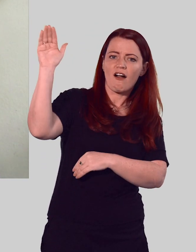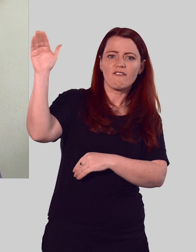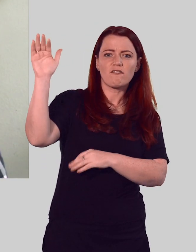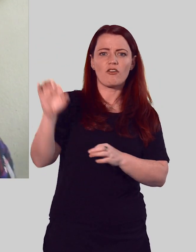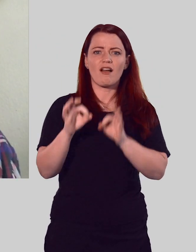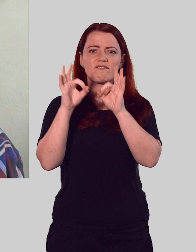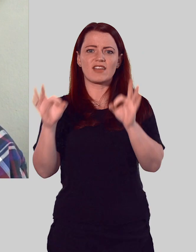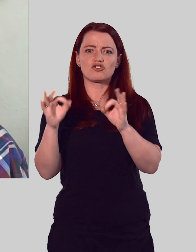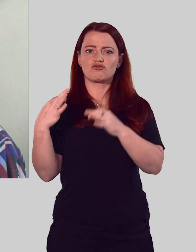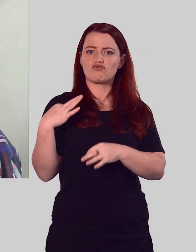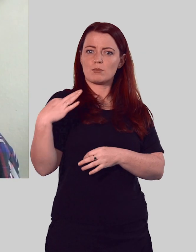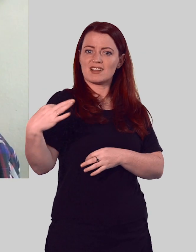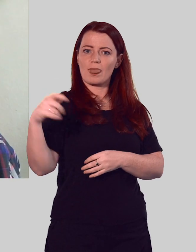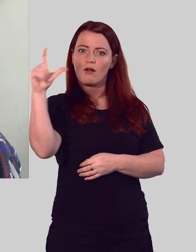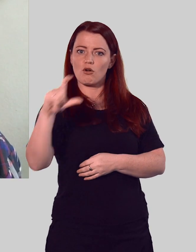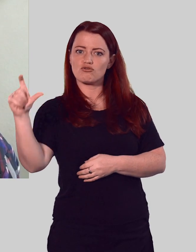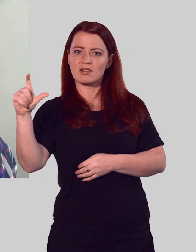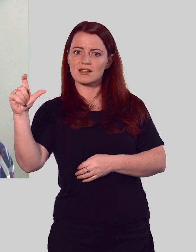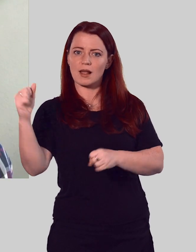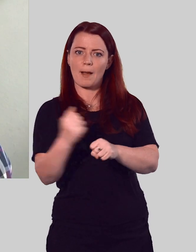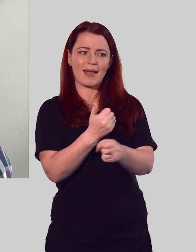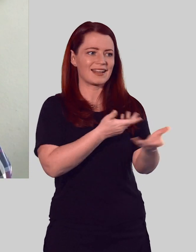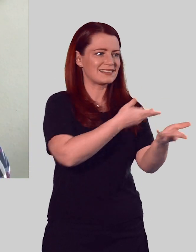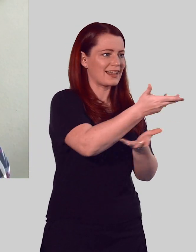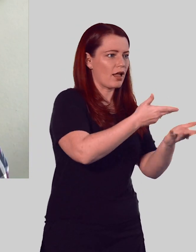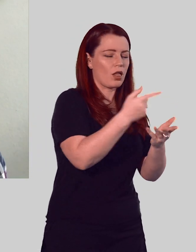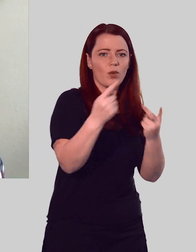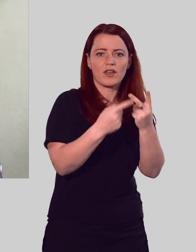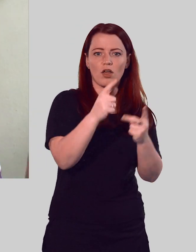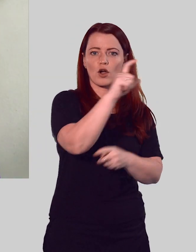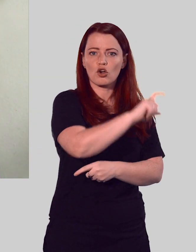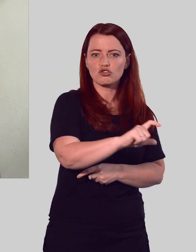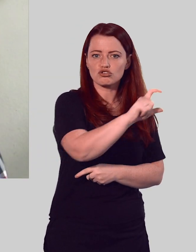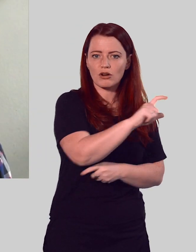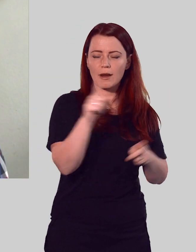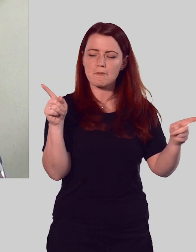their country to make a deal with another country. This also felt interesting because the